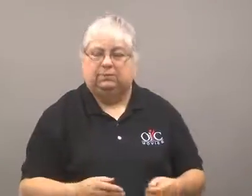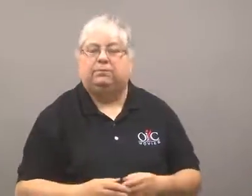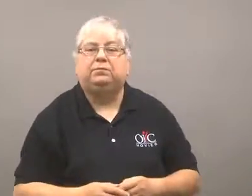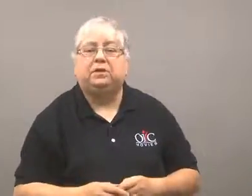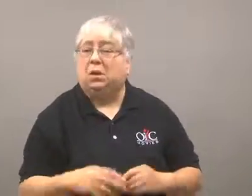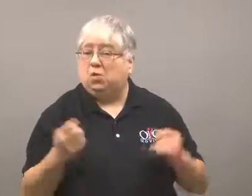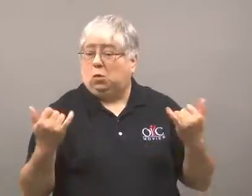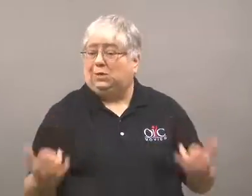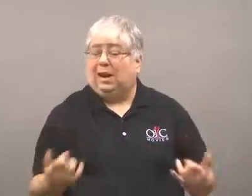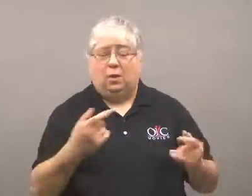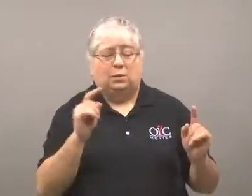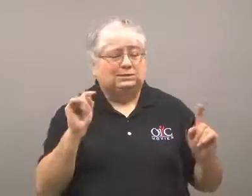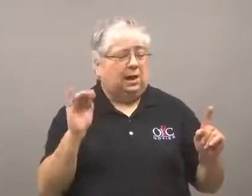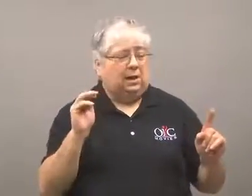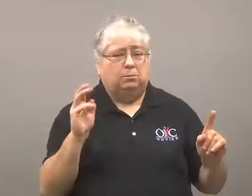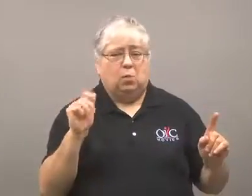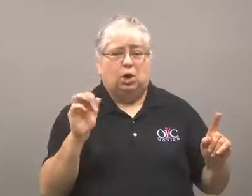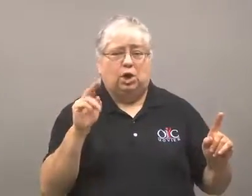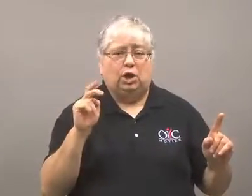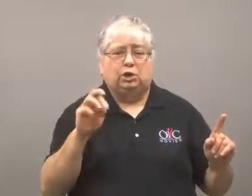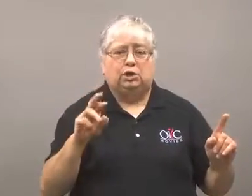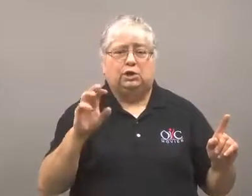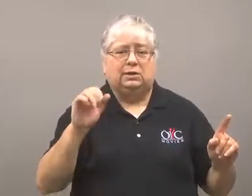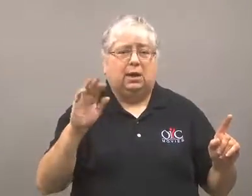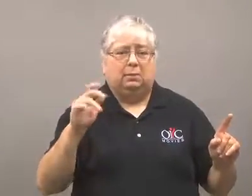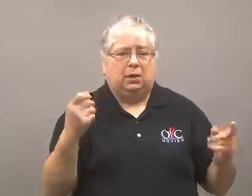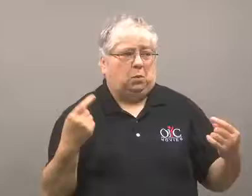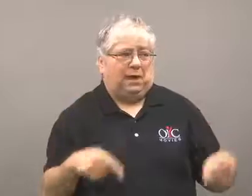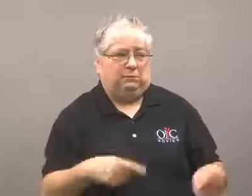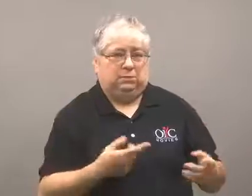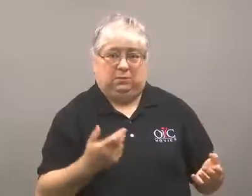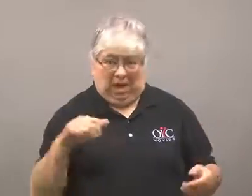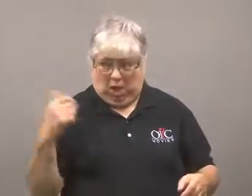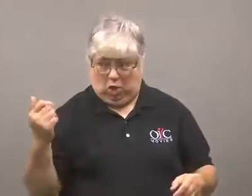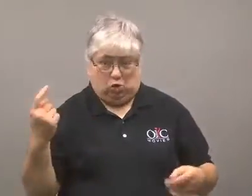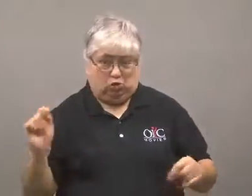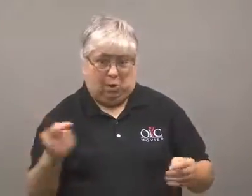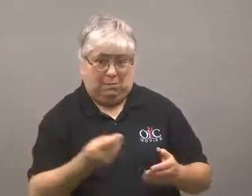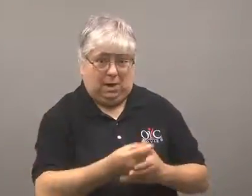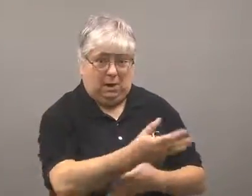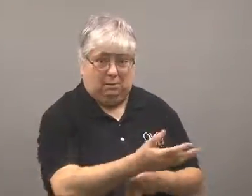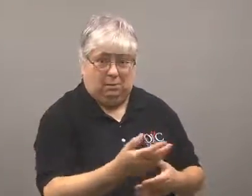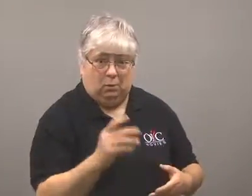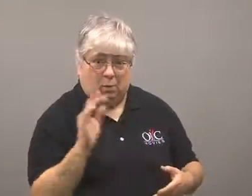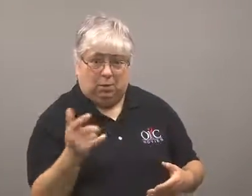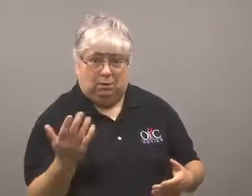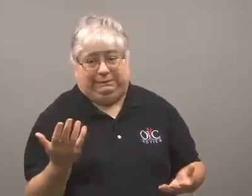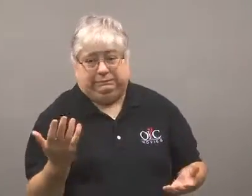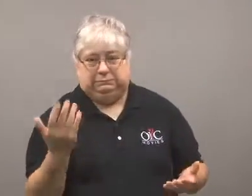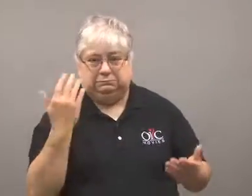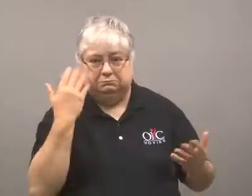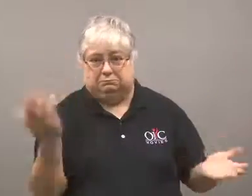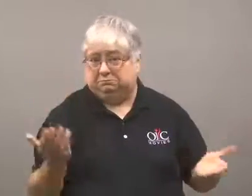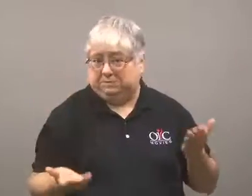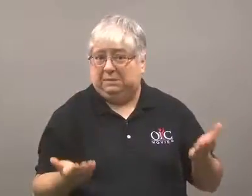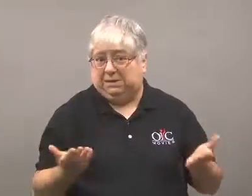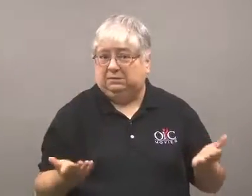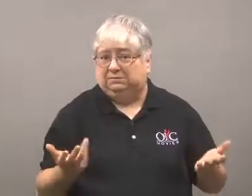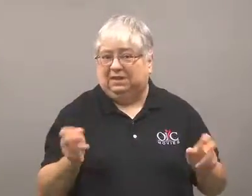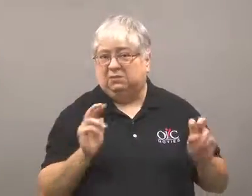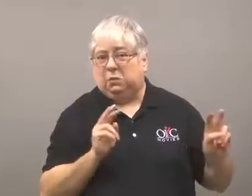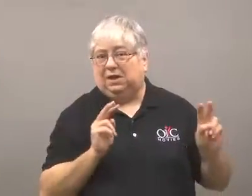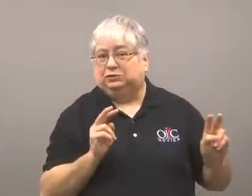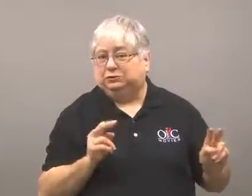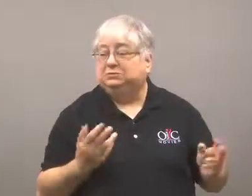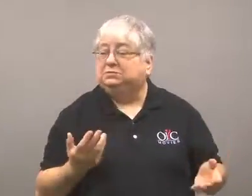It's possible another company will try to buy Time Warner.